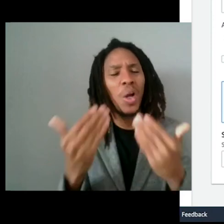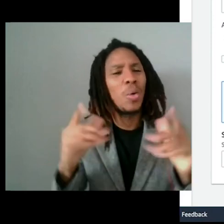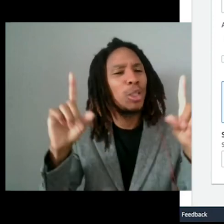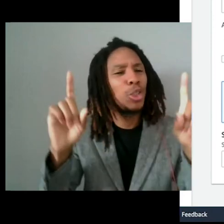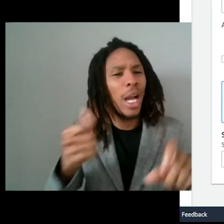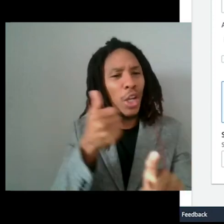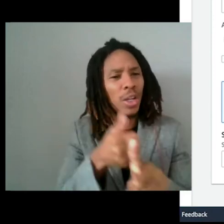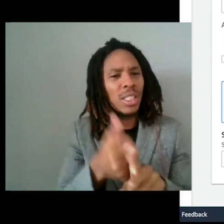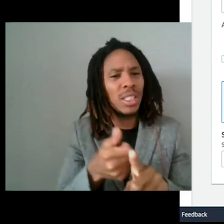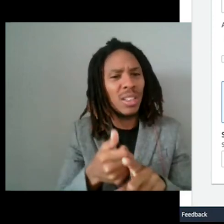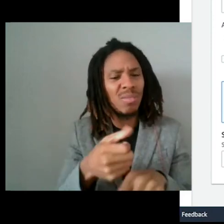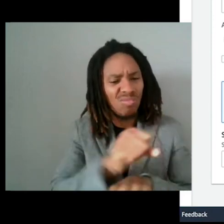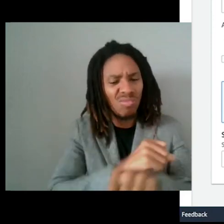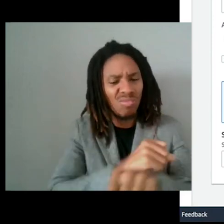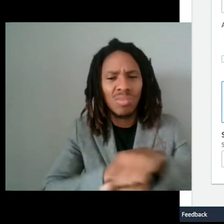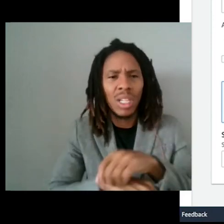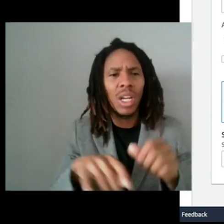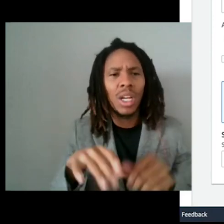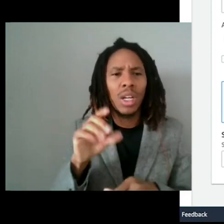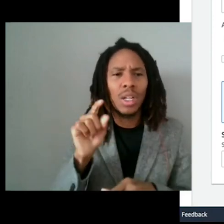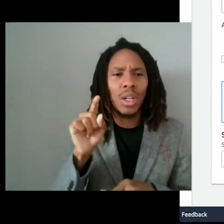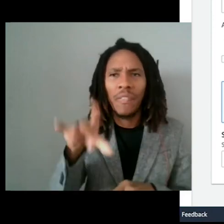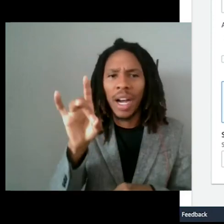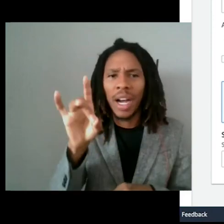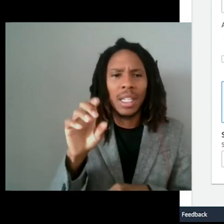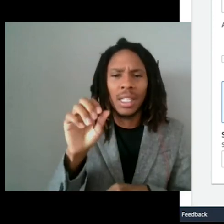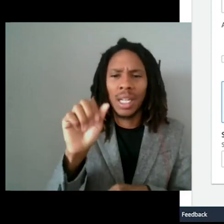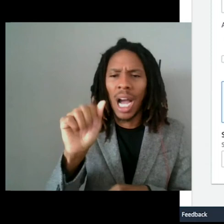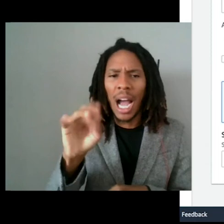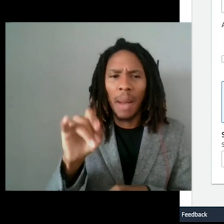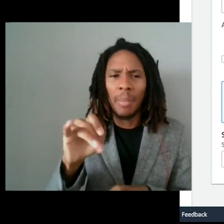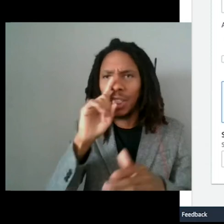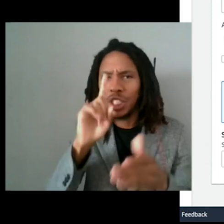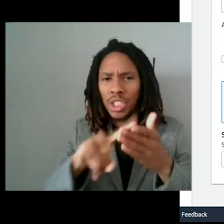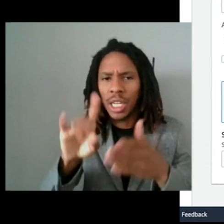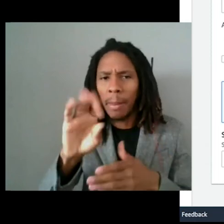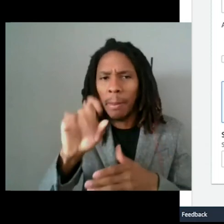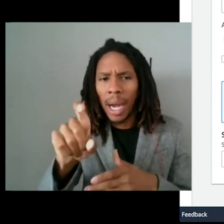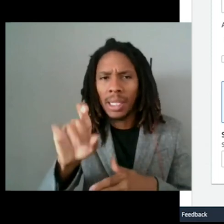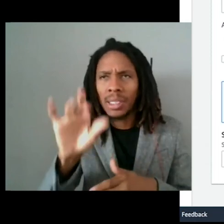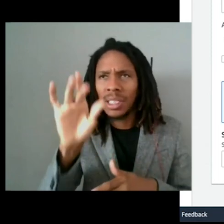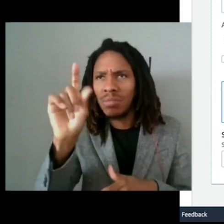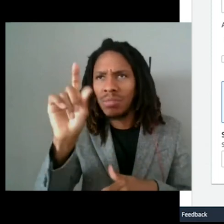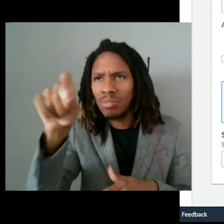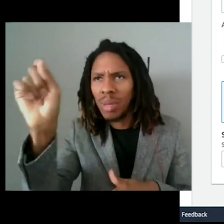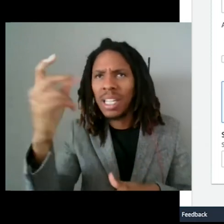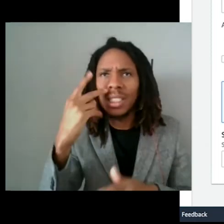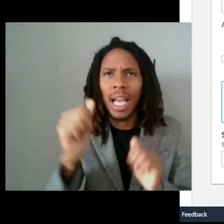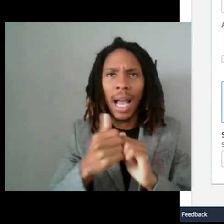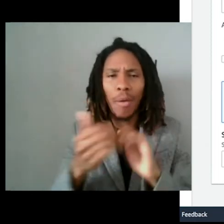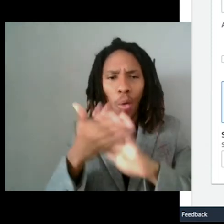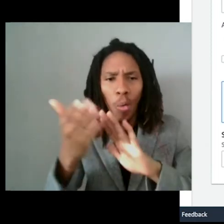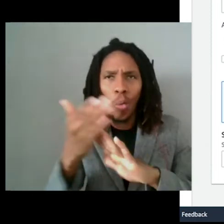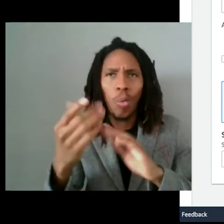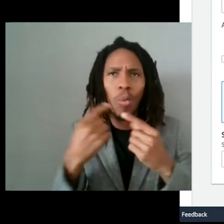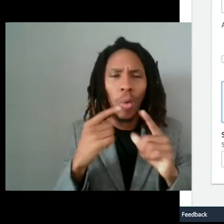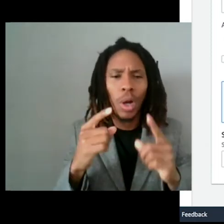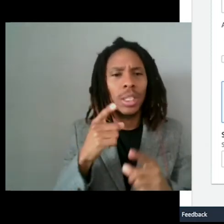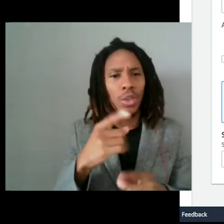Go find an AMI, check a box, and see how it works. I think you'll be pleased. And play around with it.